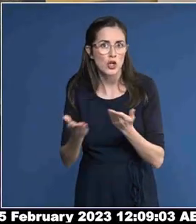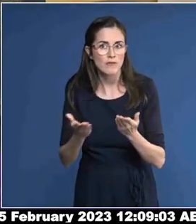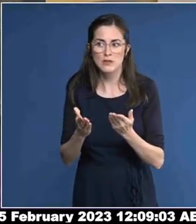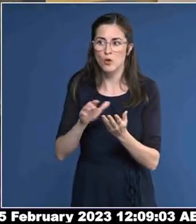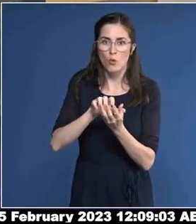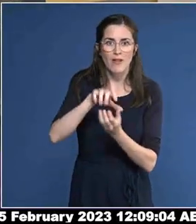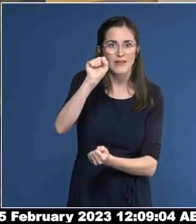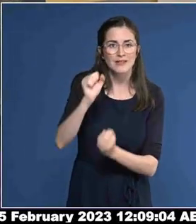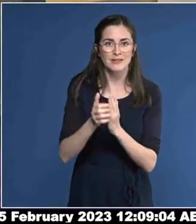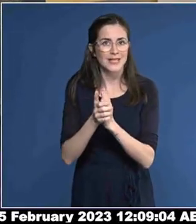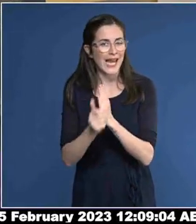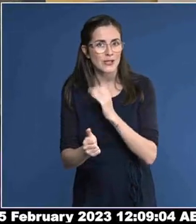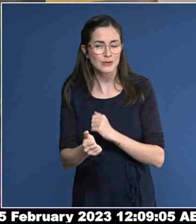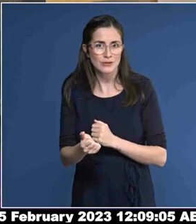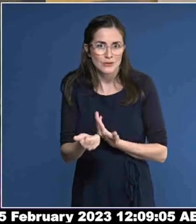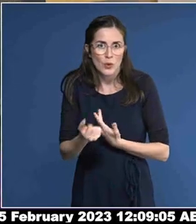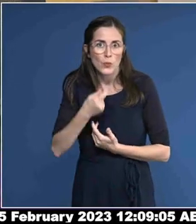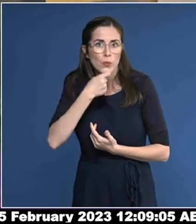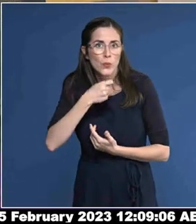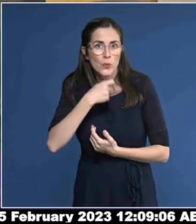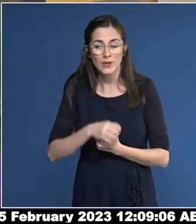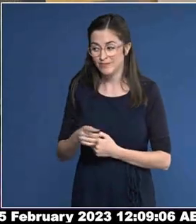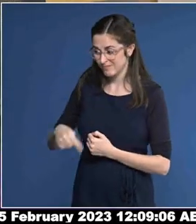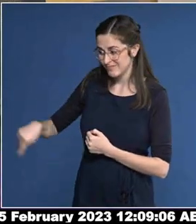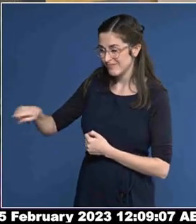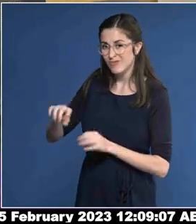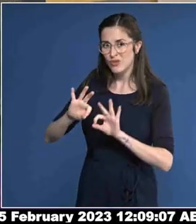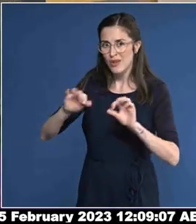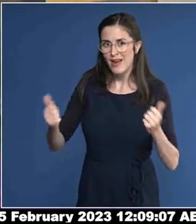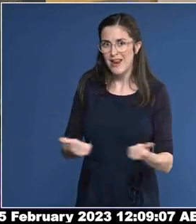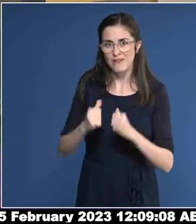board directors were not offered sufficient training by Afford about the rights of people